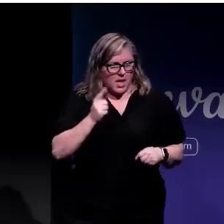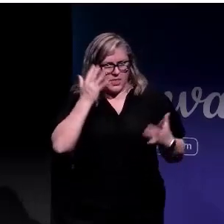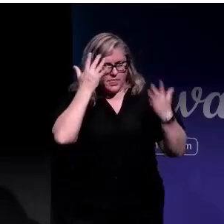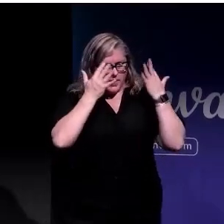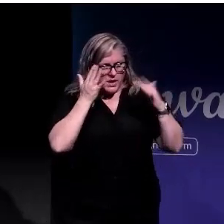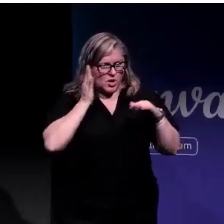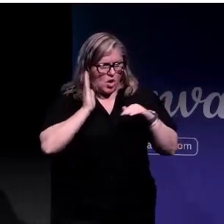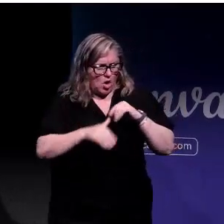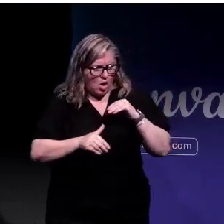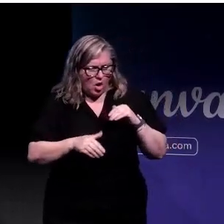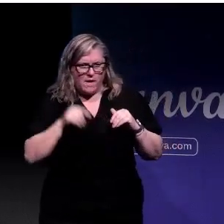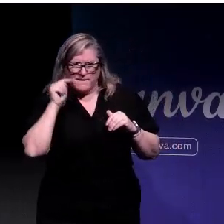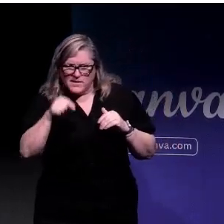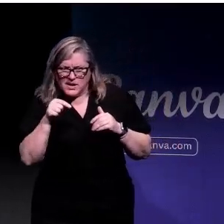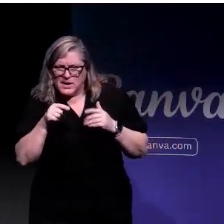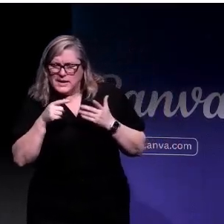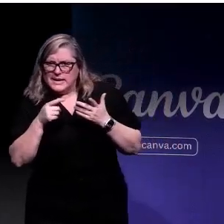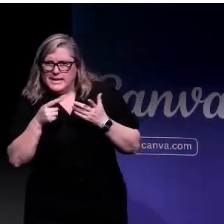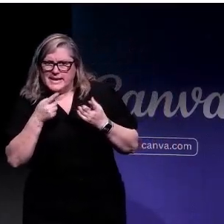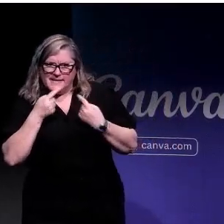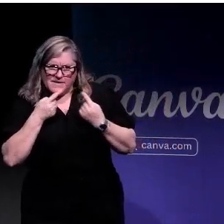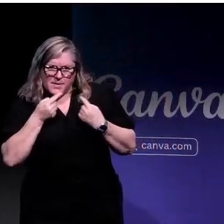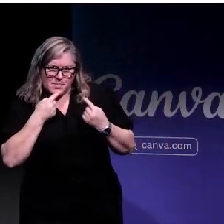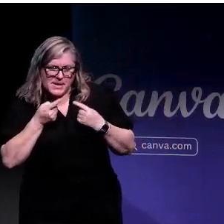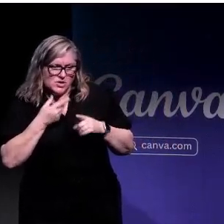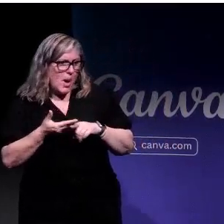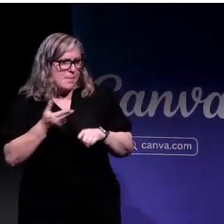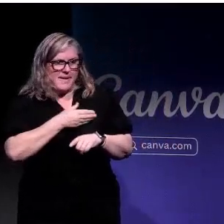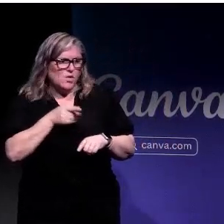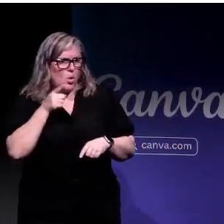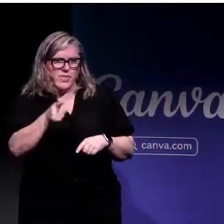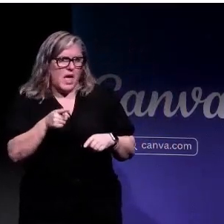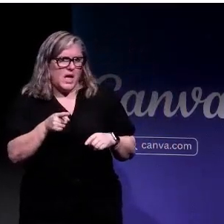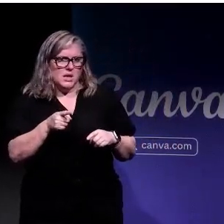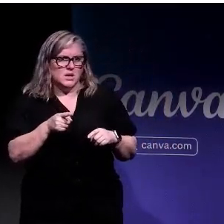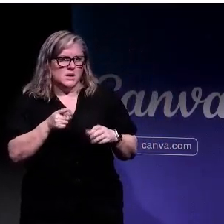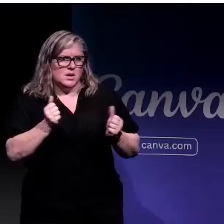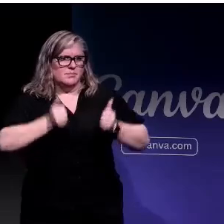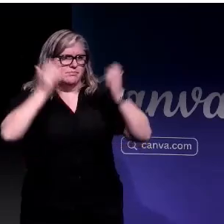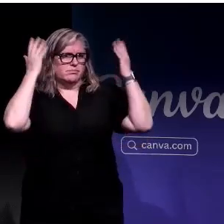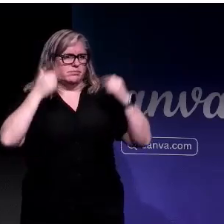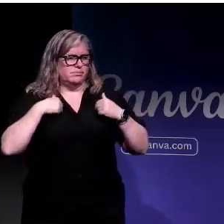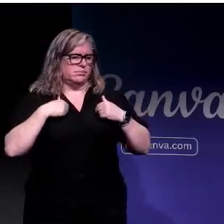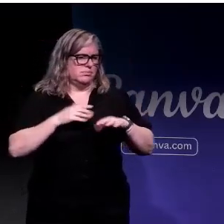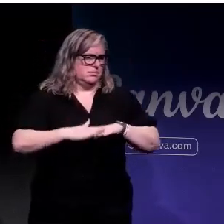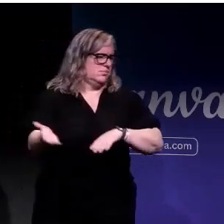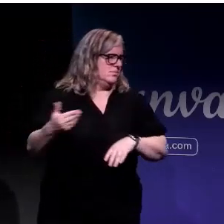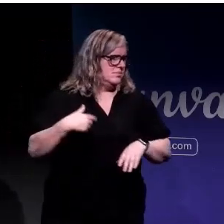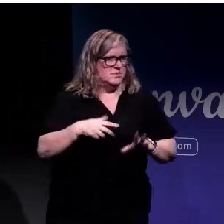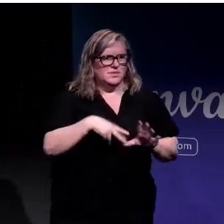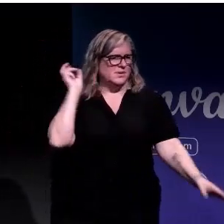minimal information you can get from people before they almost Just sort of get over it and just want to leave and have second thoughts.